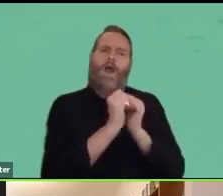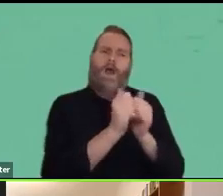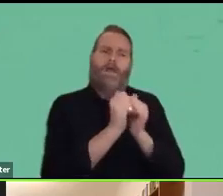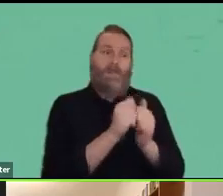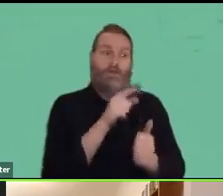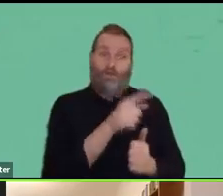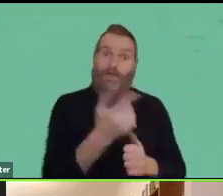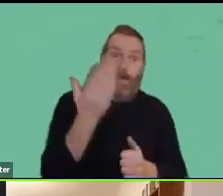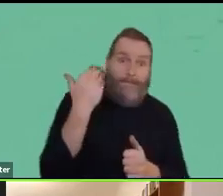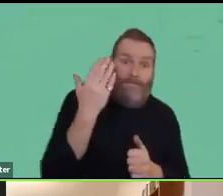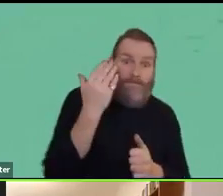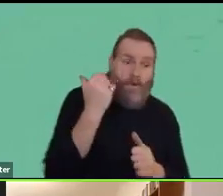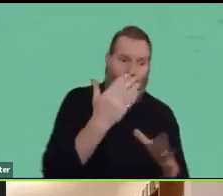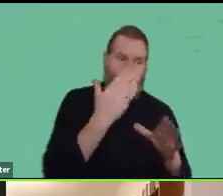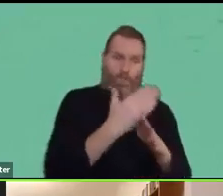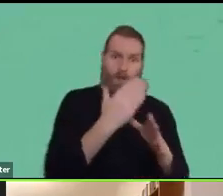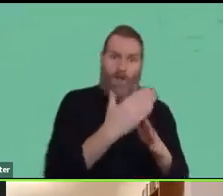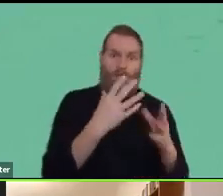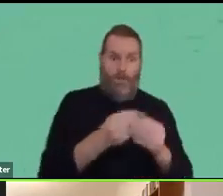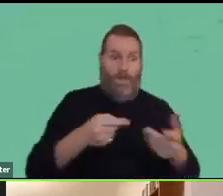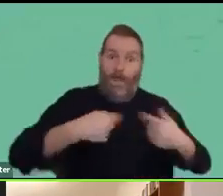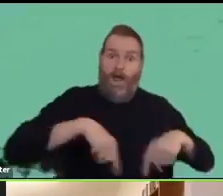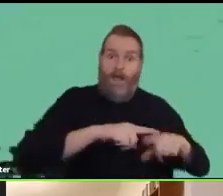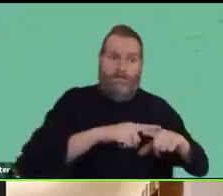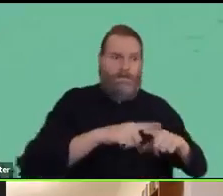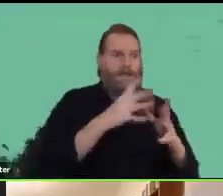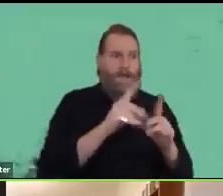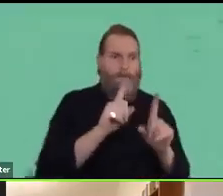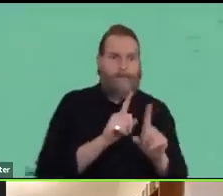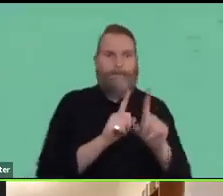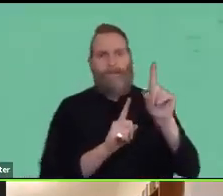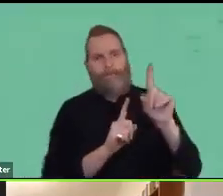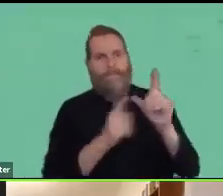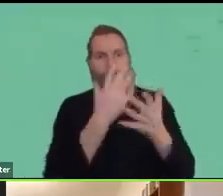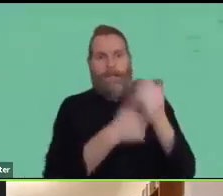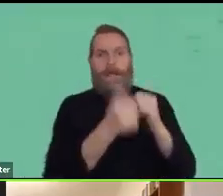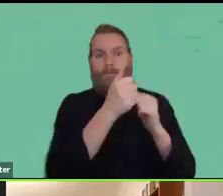to Rishi Sunak for example and being trying to get into the debate three times today so we're